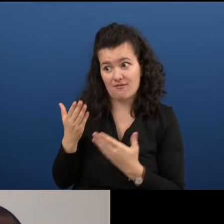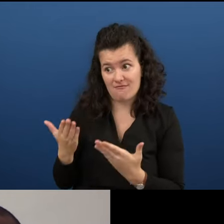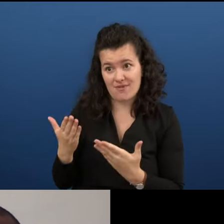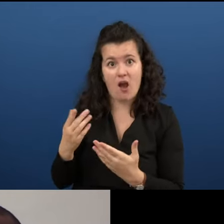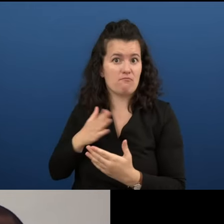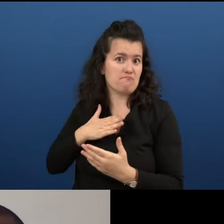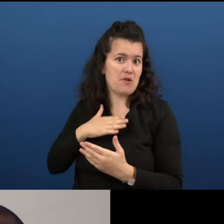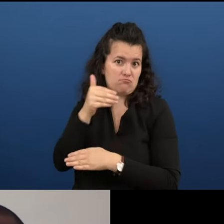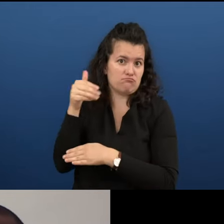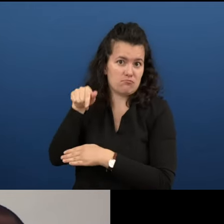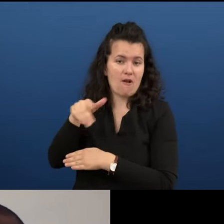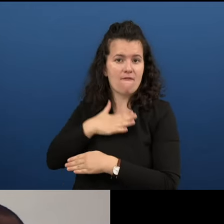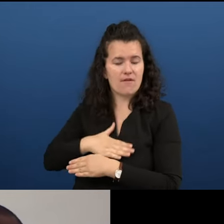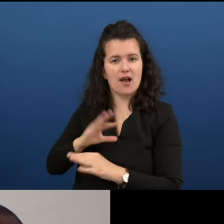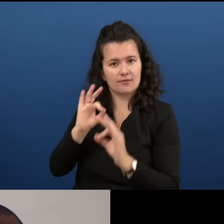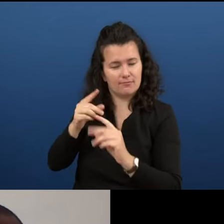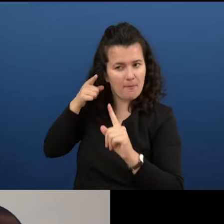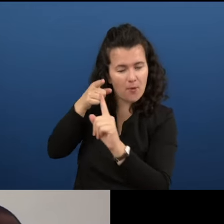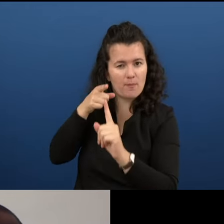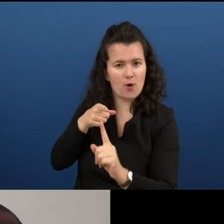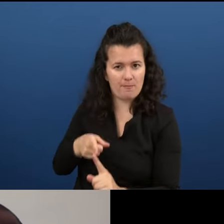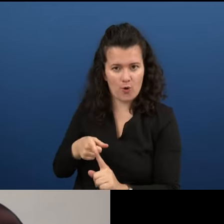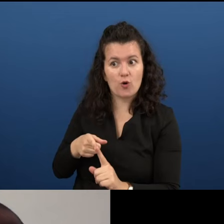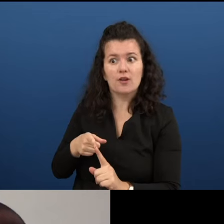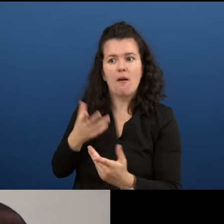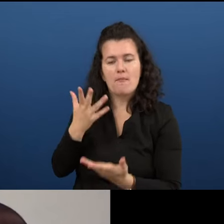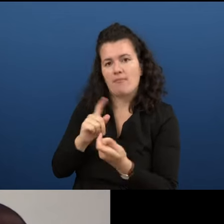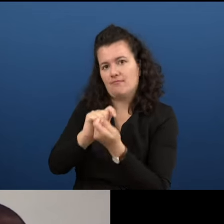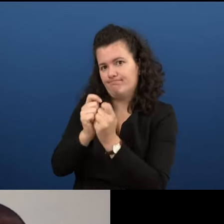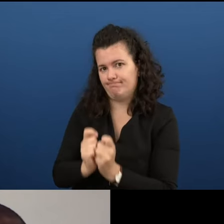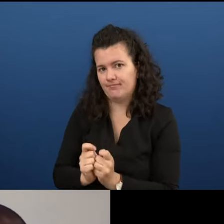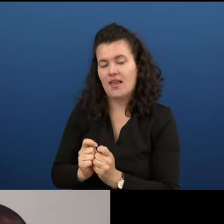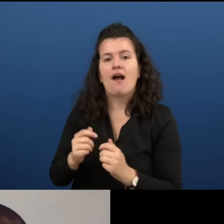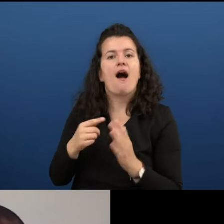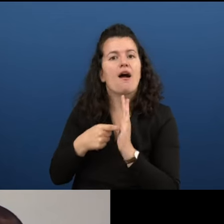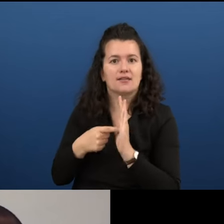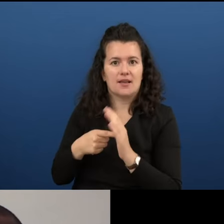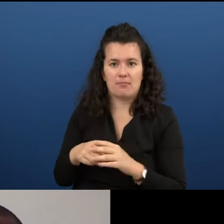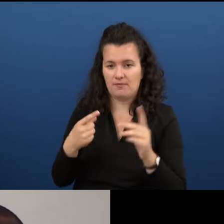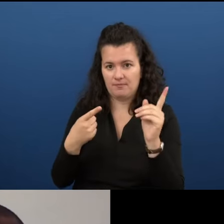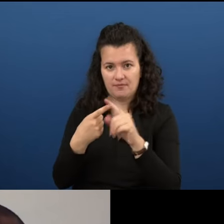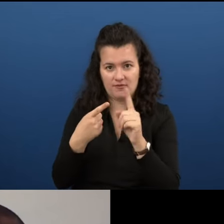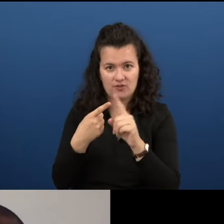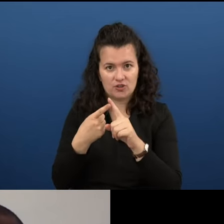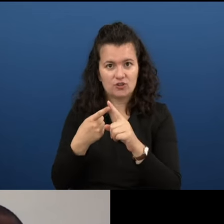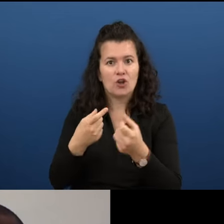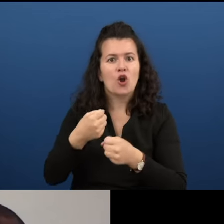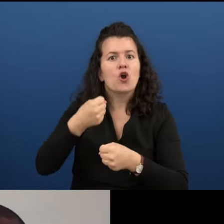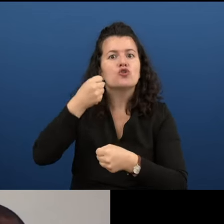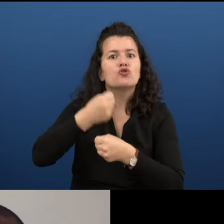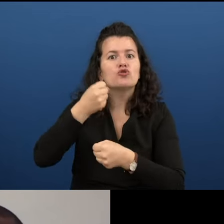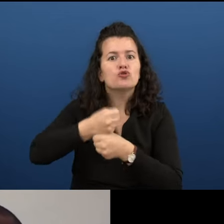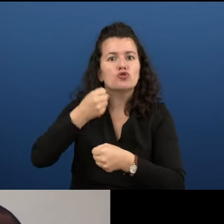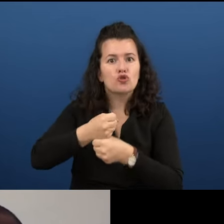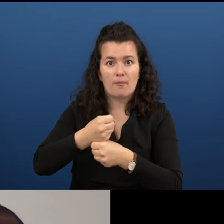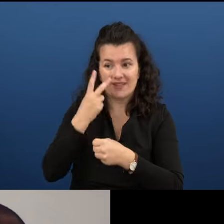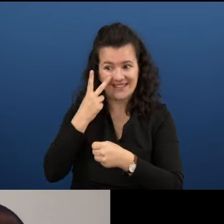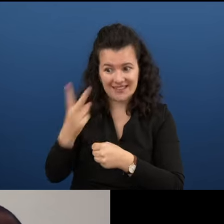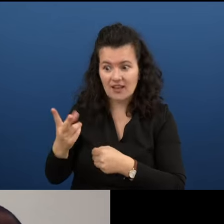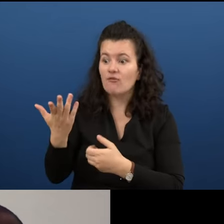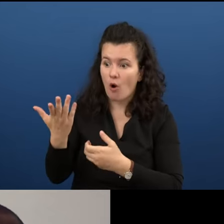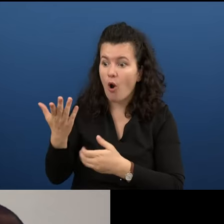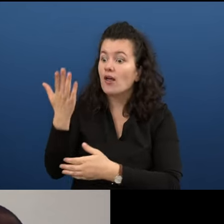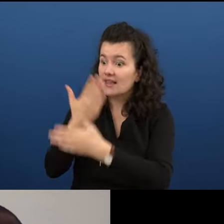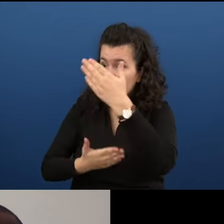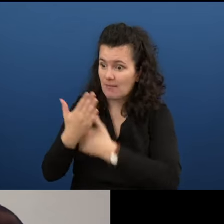job dating for persons with disability. 10:17:08 For a person with disability. We